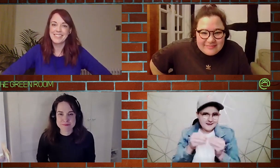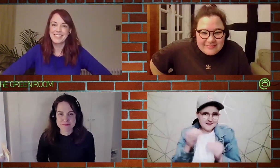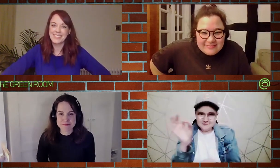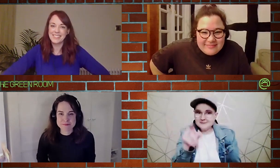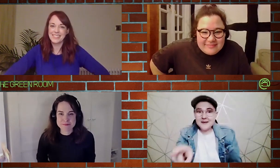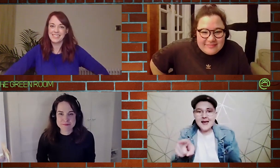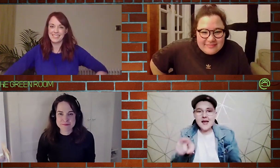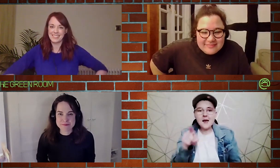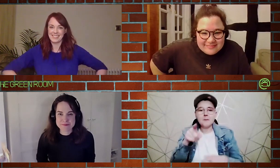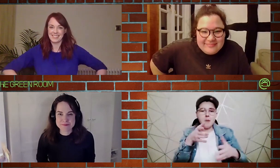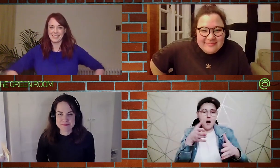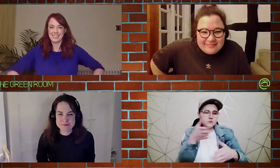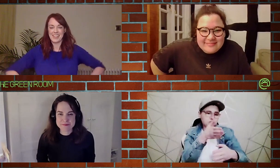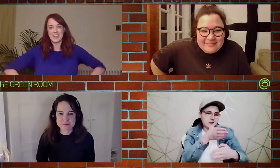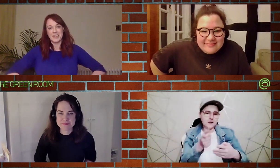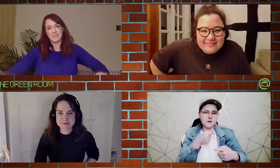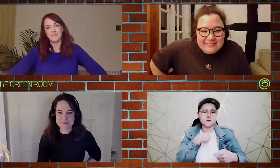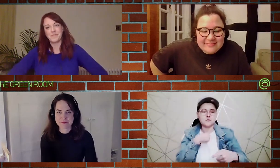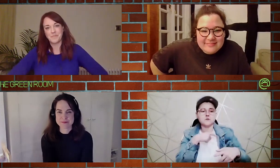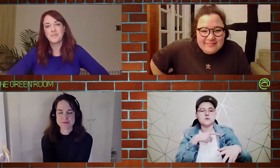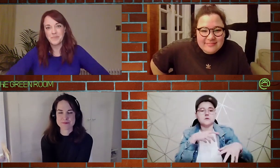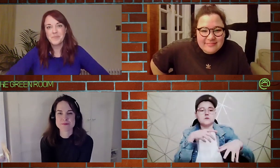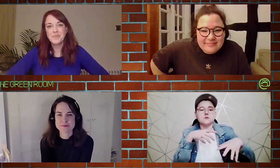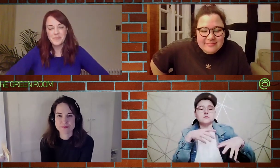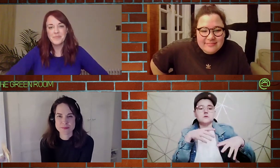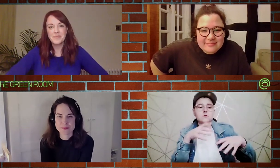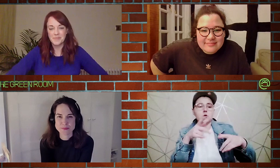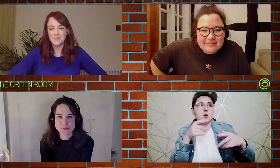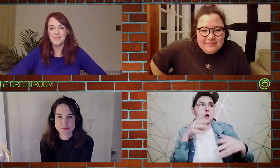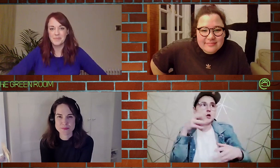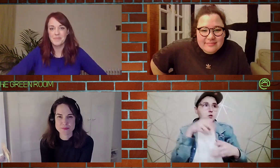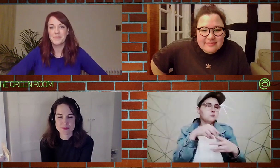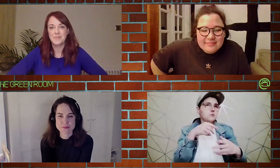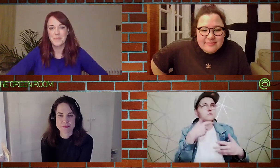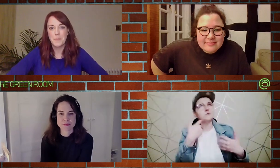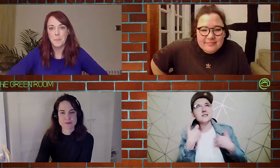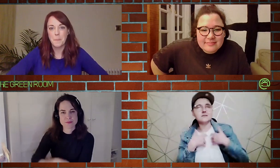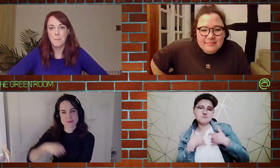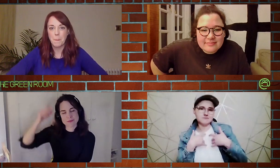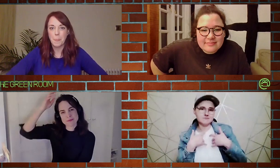Well, quite similar to Bea. Originally